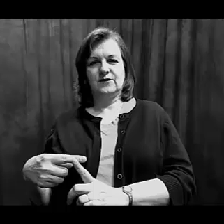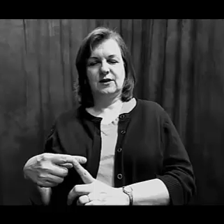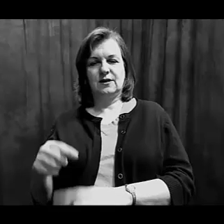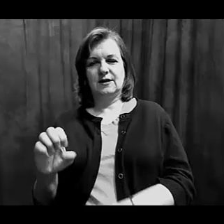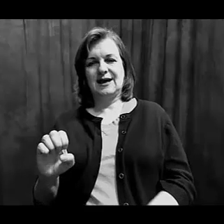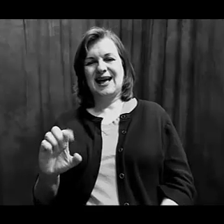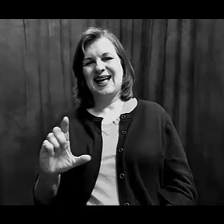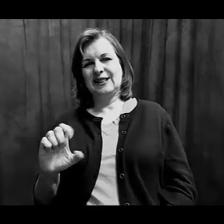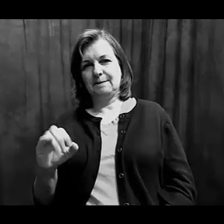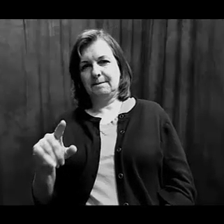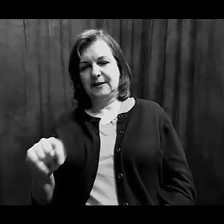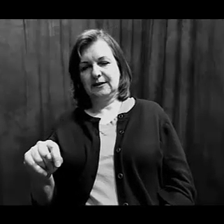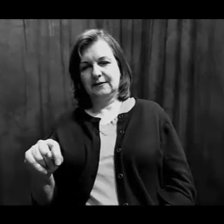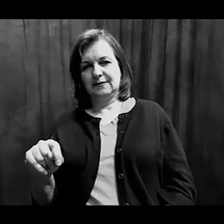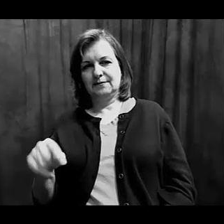you end up with a positive